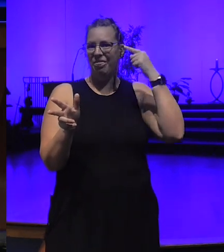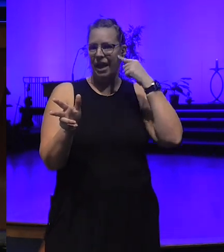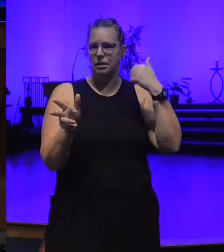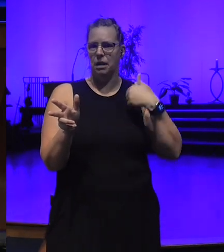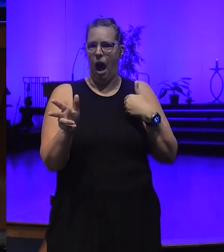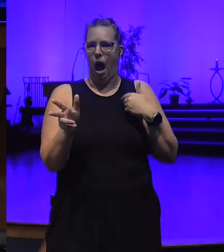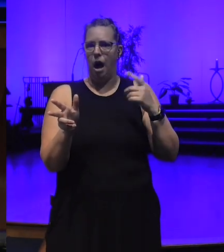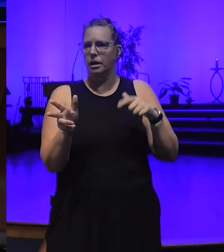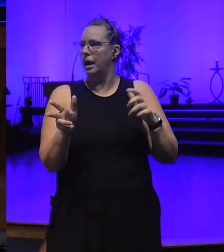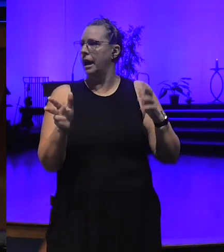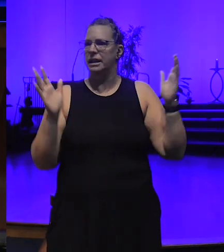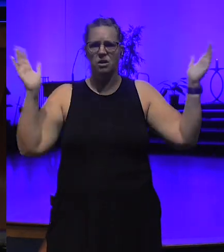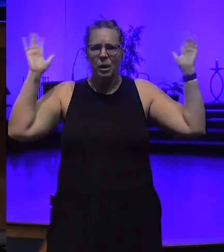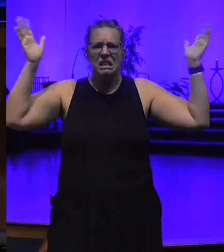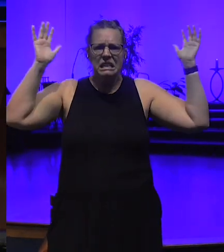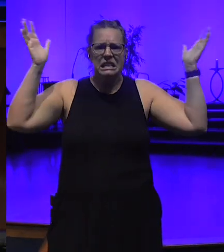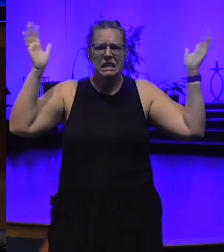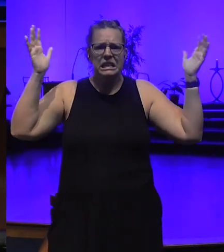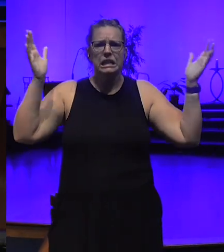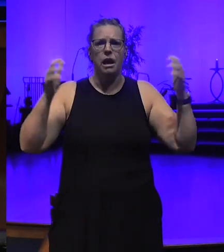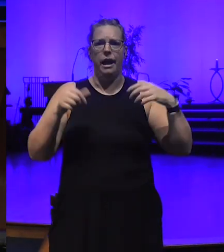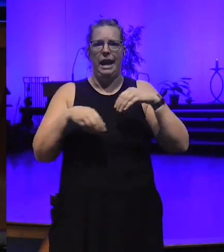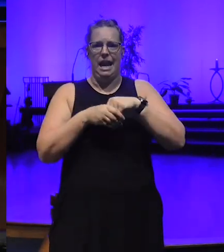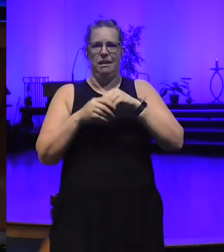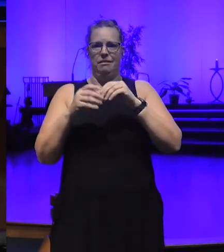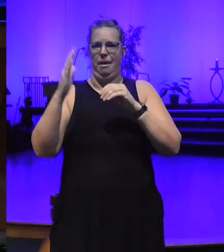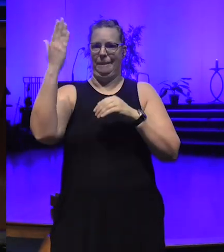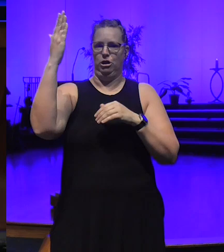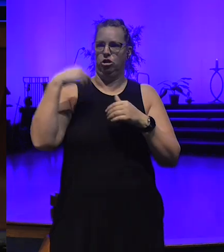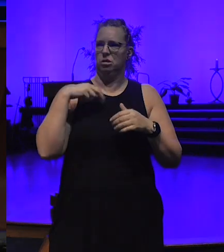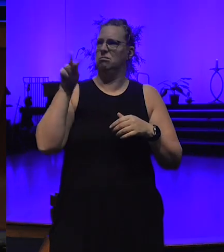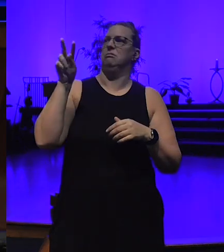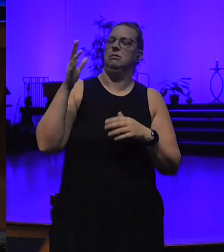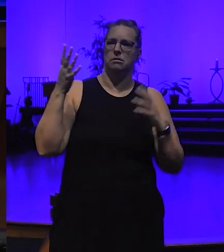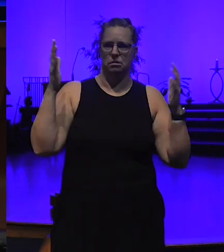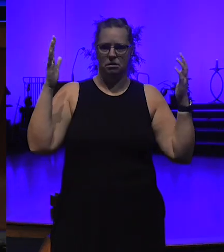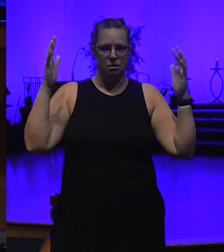because he's going like this and um I know it's true of all of us but in particular ladies uh Us